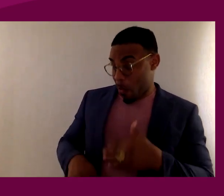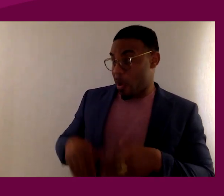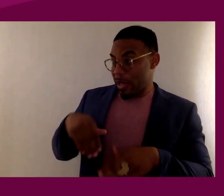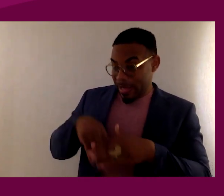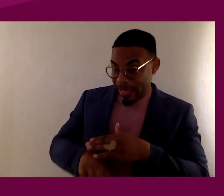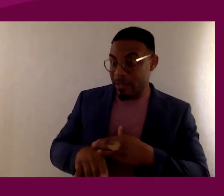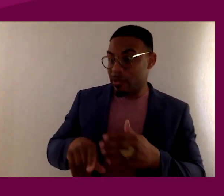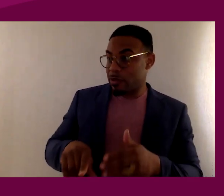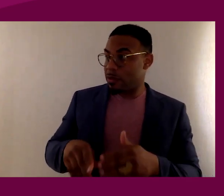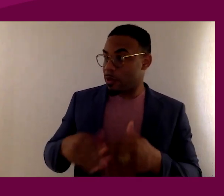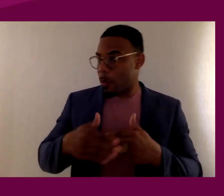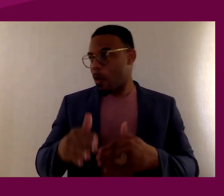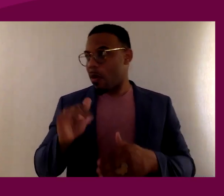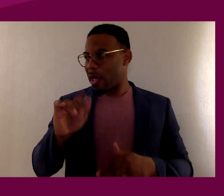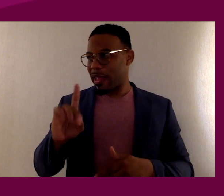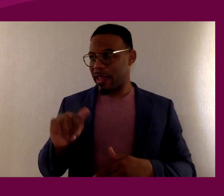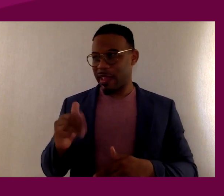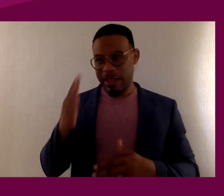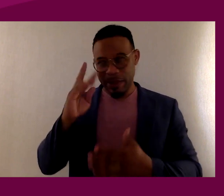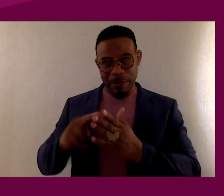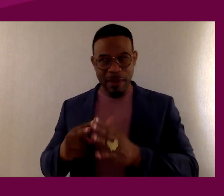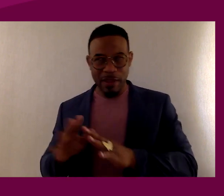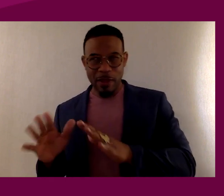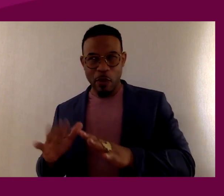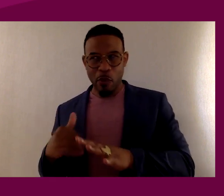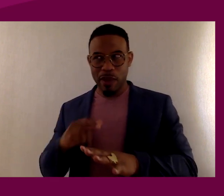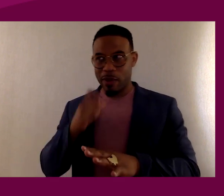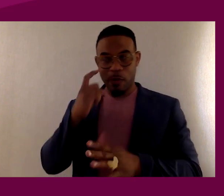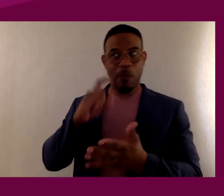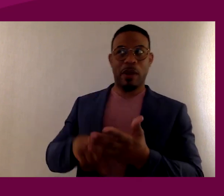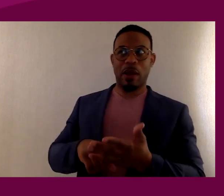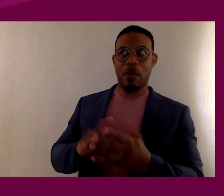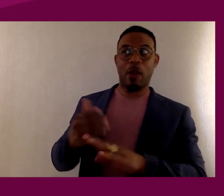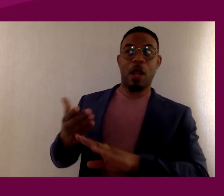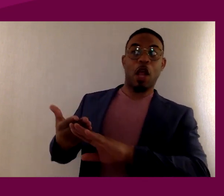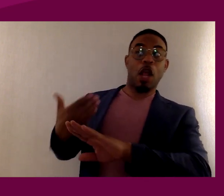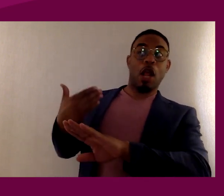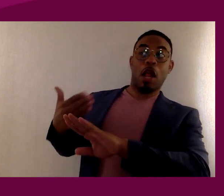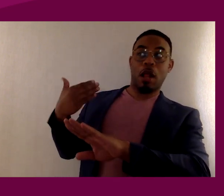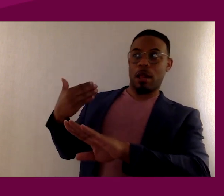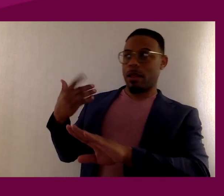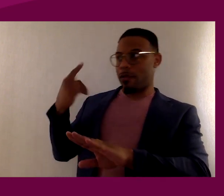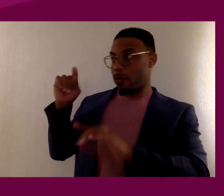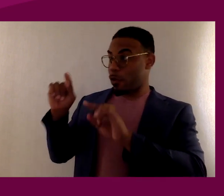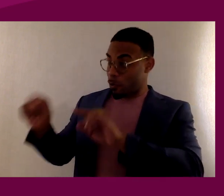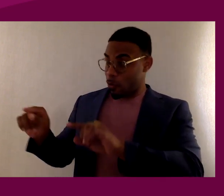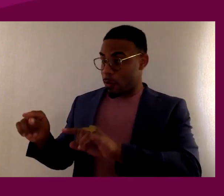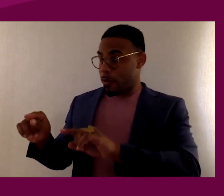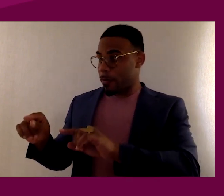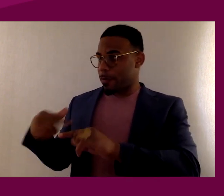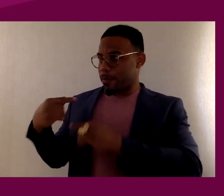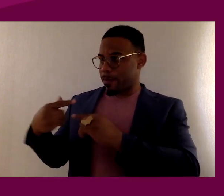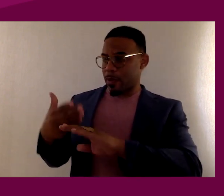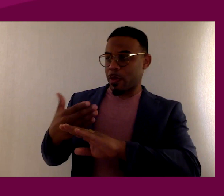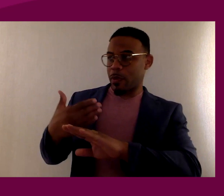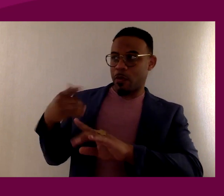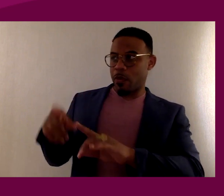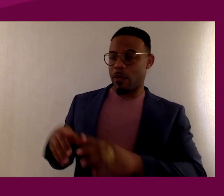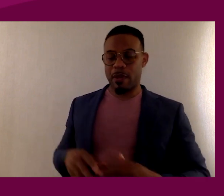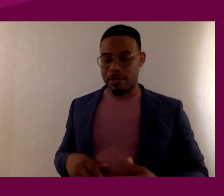for someone like me, I was born into post ADA, so we don't realize what it used to be like for you